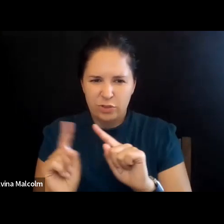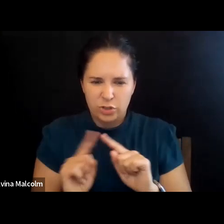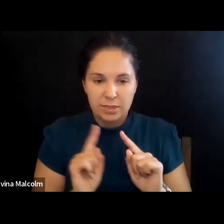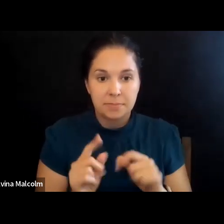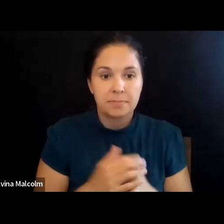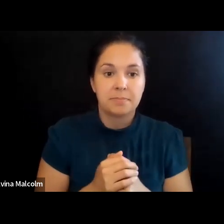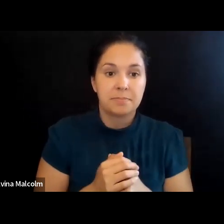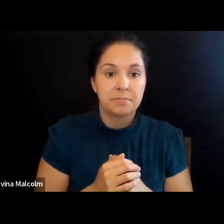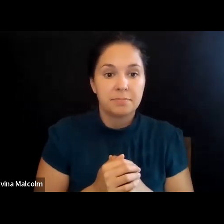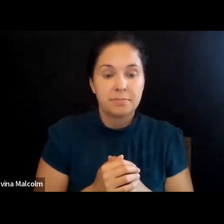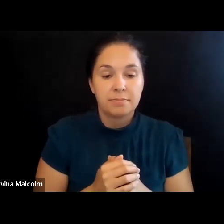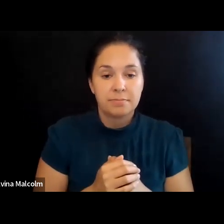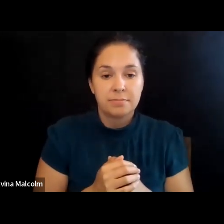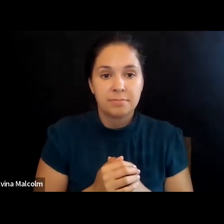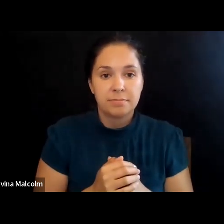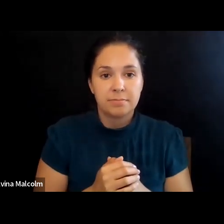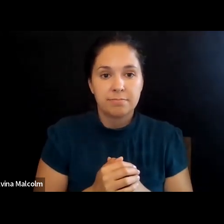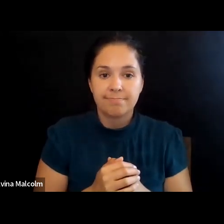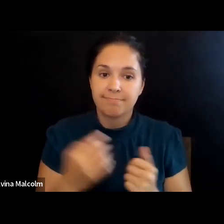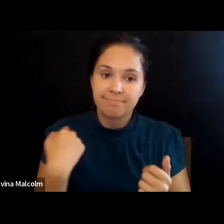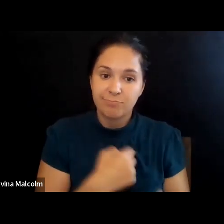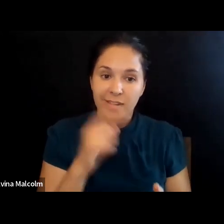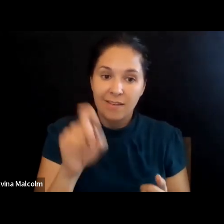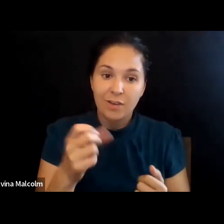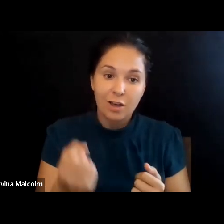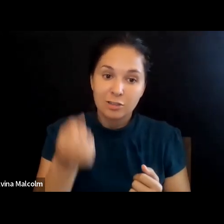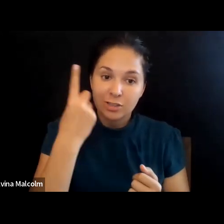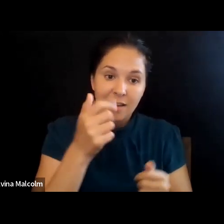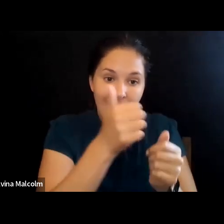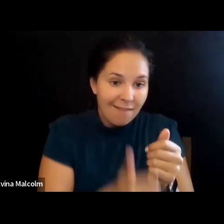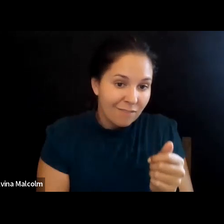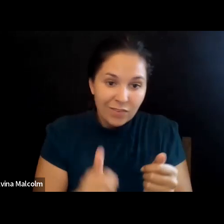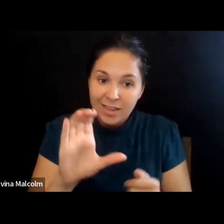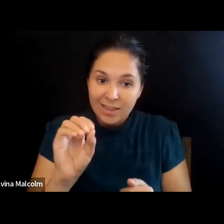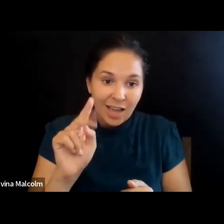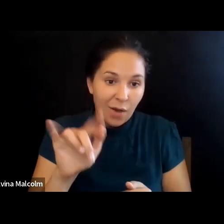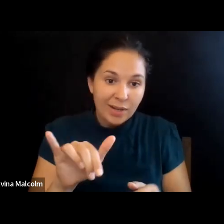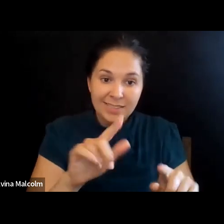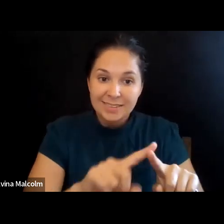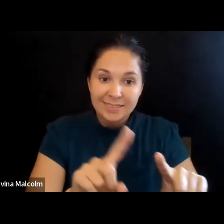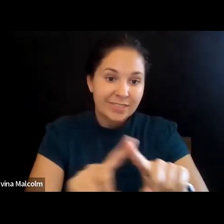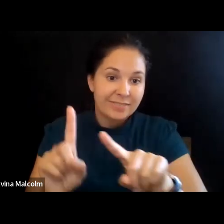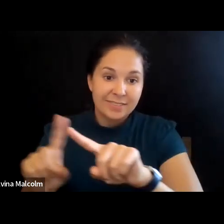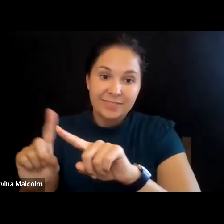type of discussion because every county is going to operate things a little bit